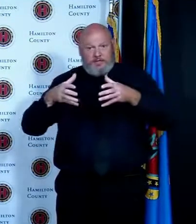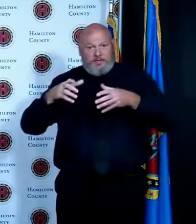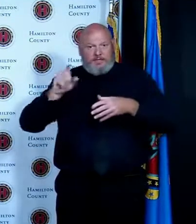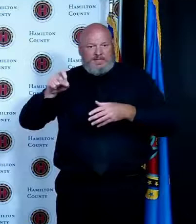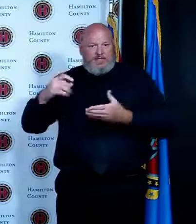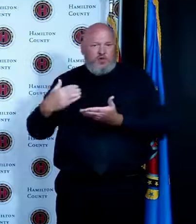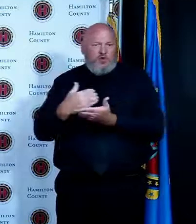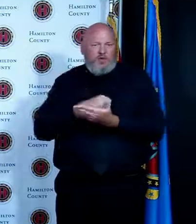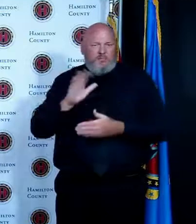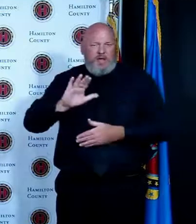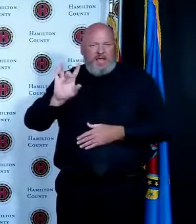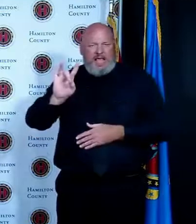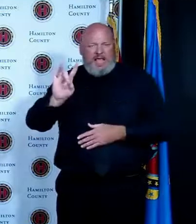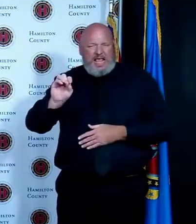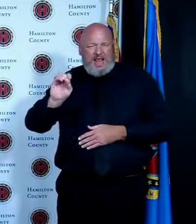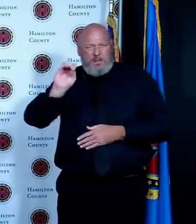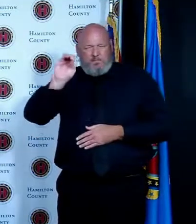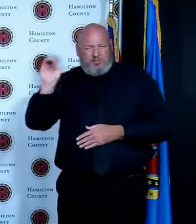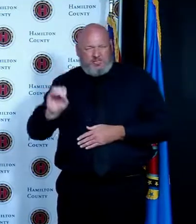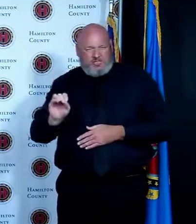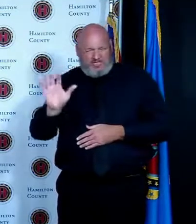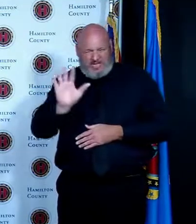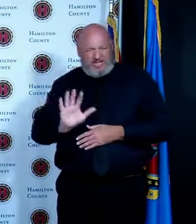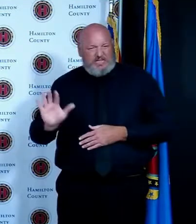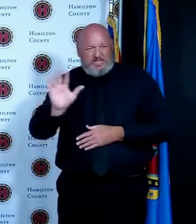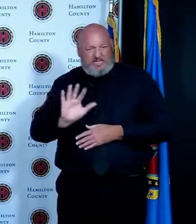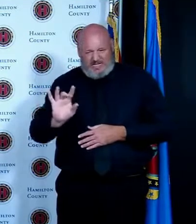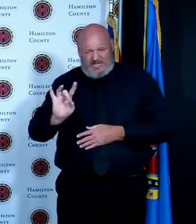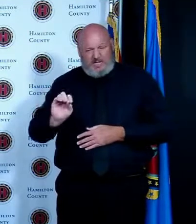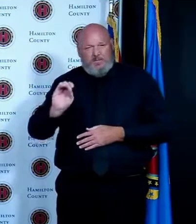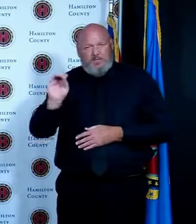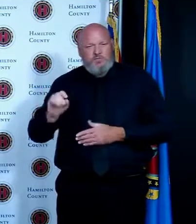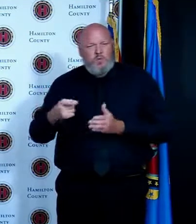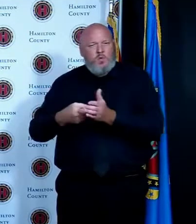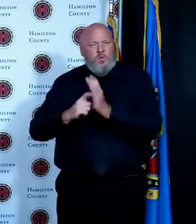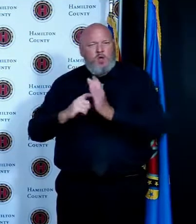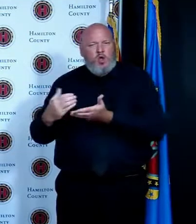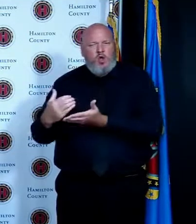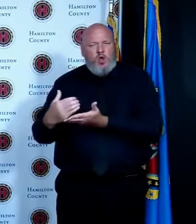means reside in Hamilton County have proof that rent or utility payment is